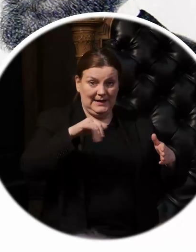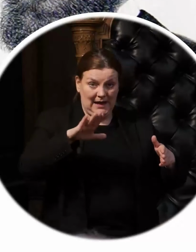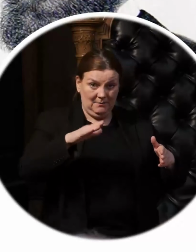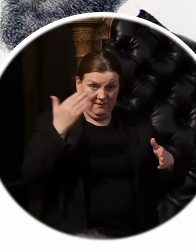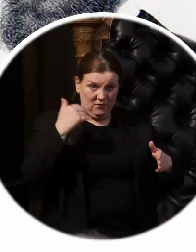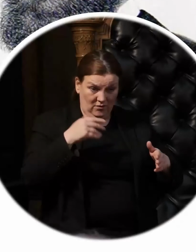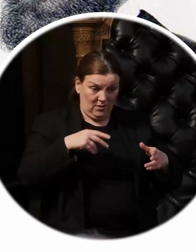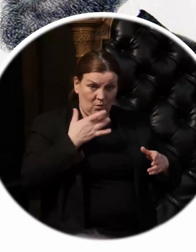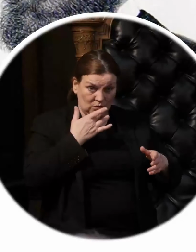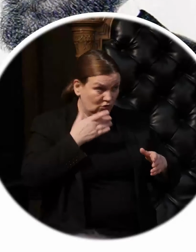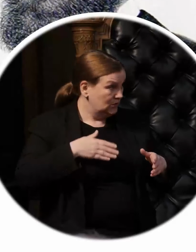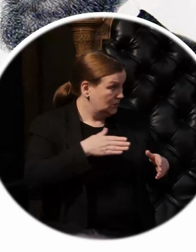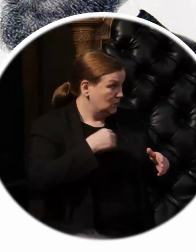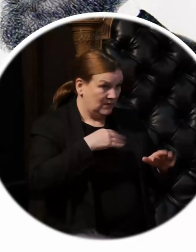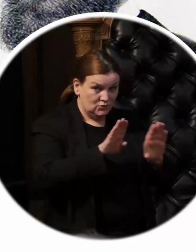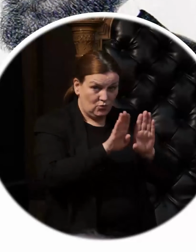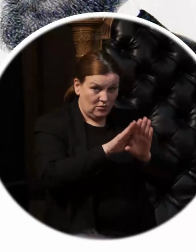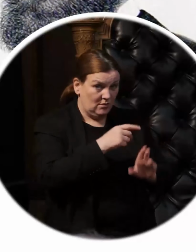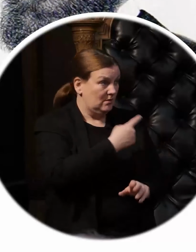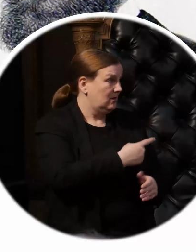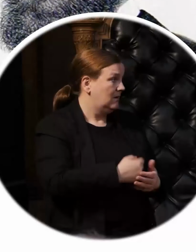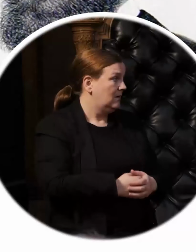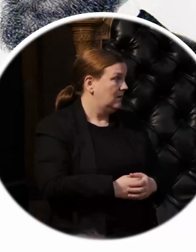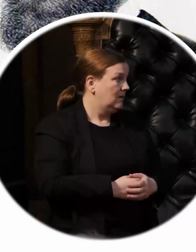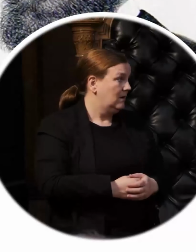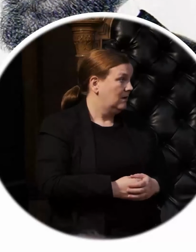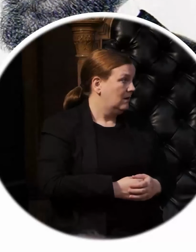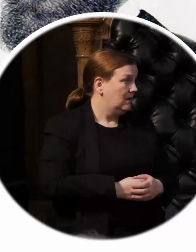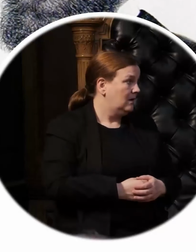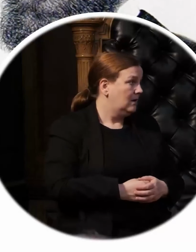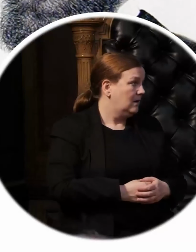You can see here all the way here and continues across here.